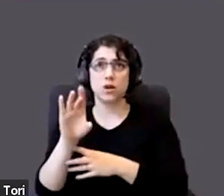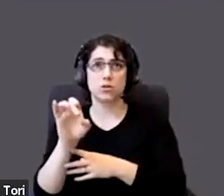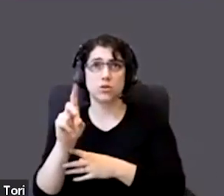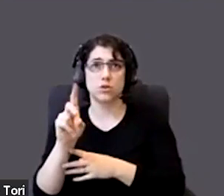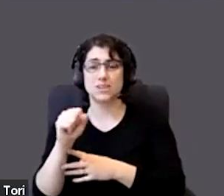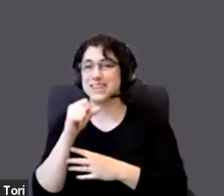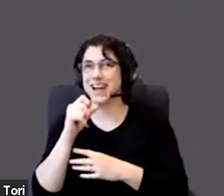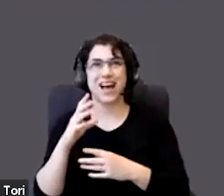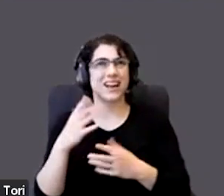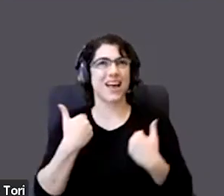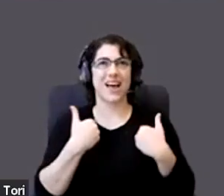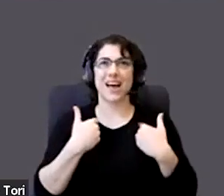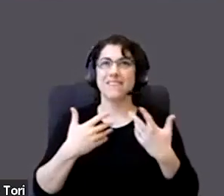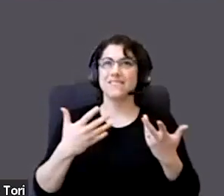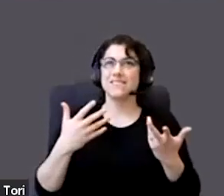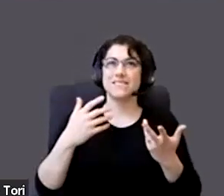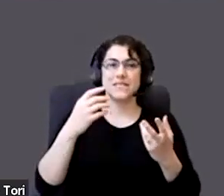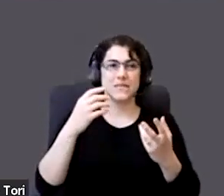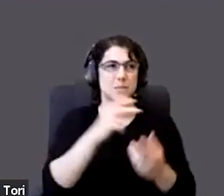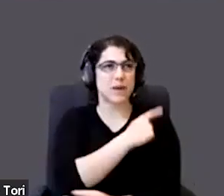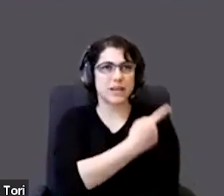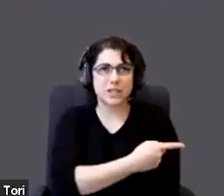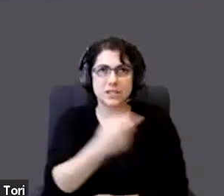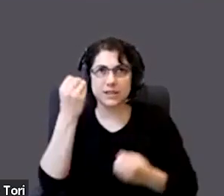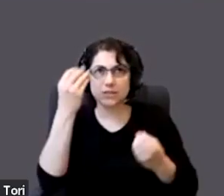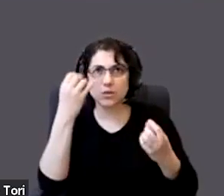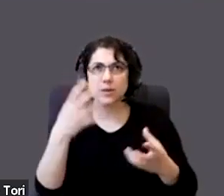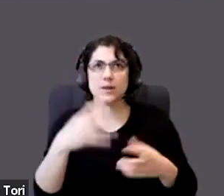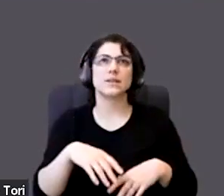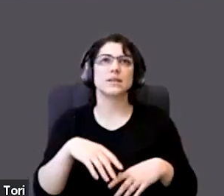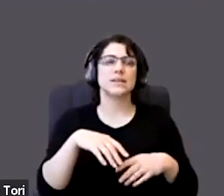the demographics, the encounter information, the medical --